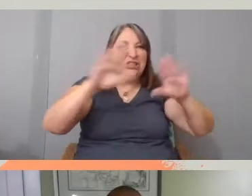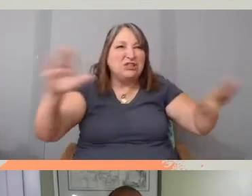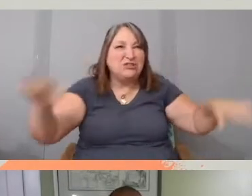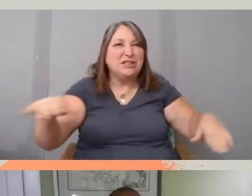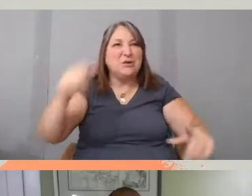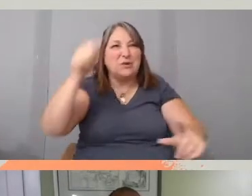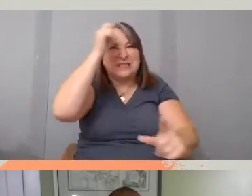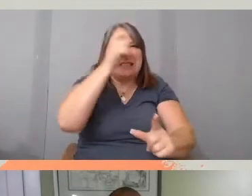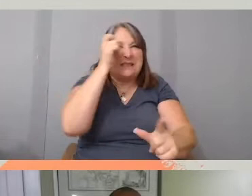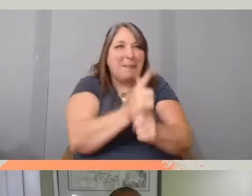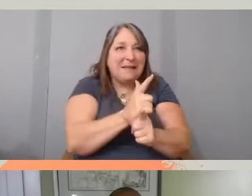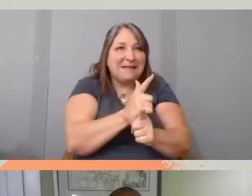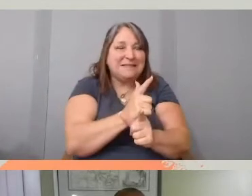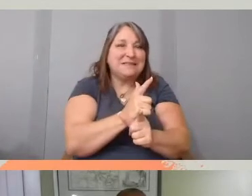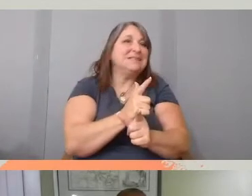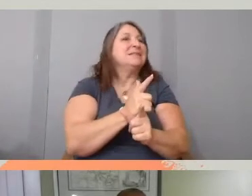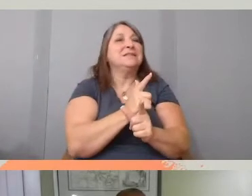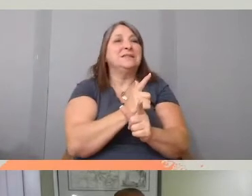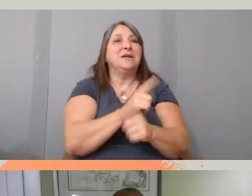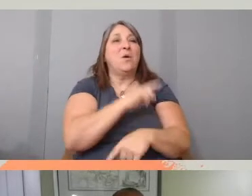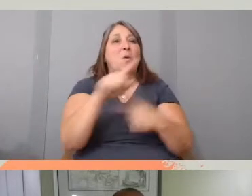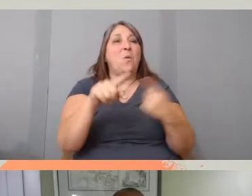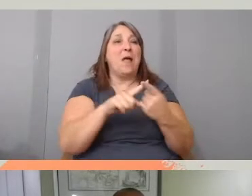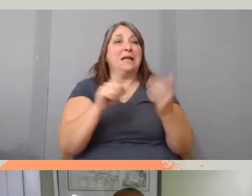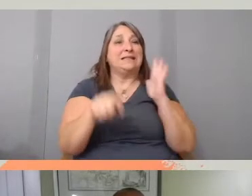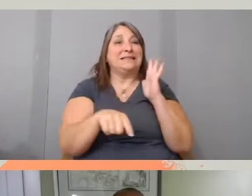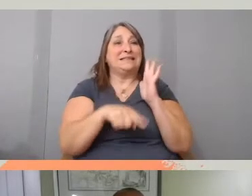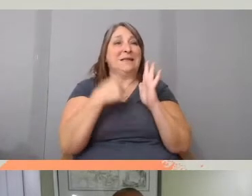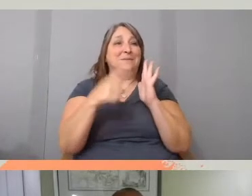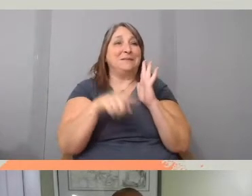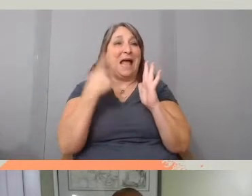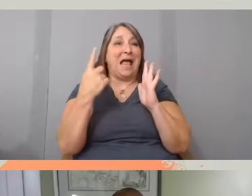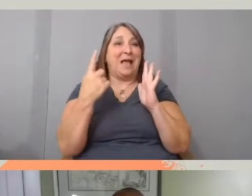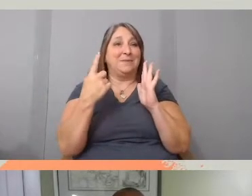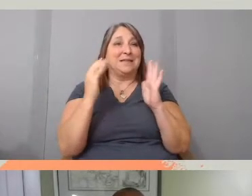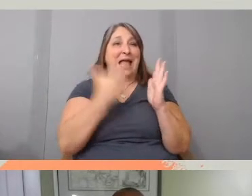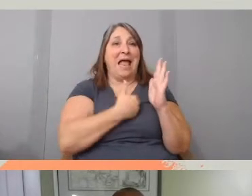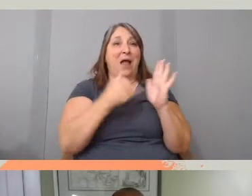when sometimes our identities are vastly different,